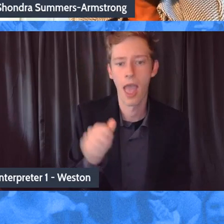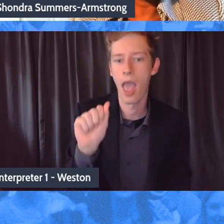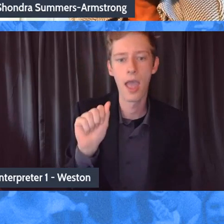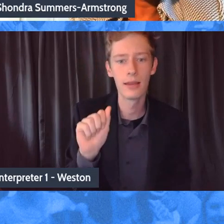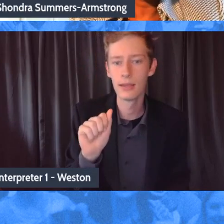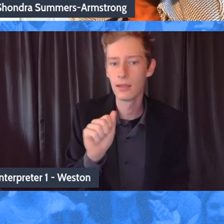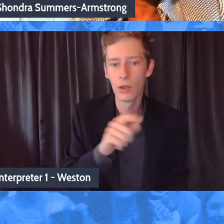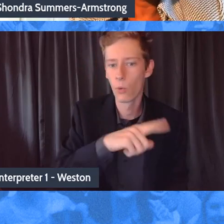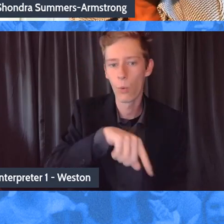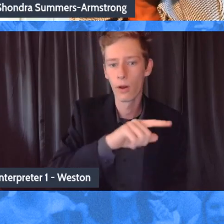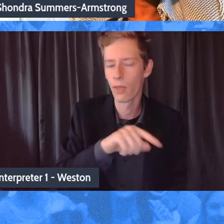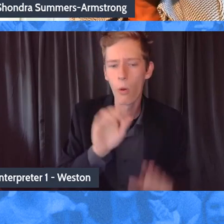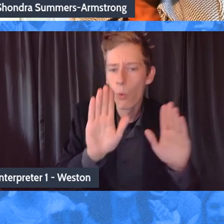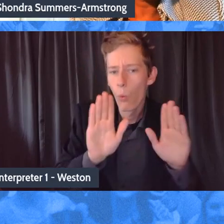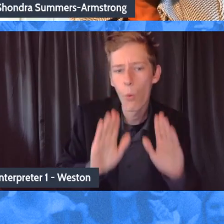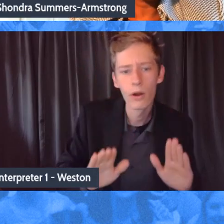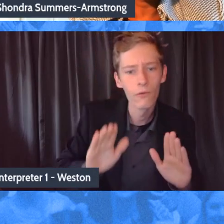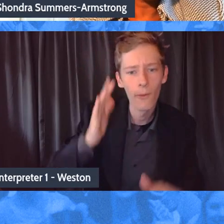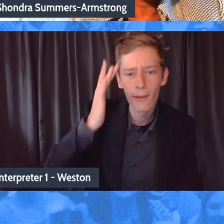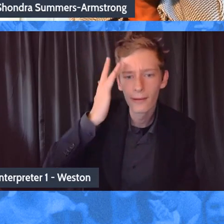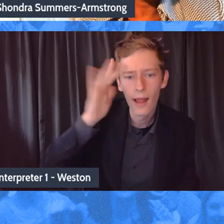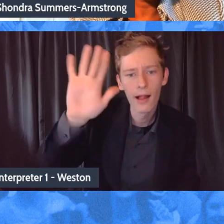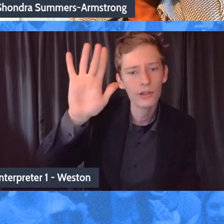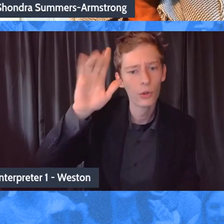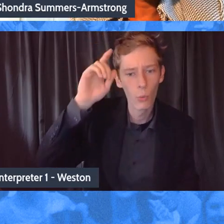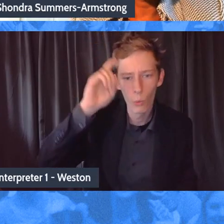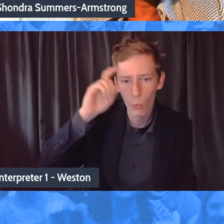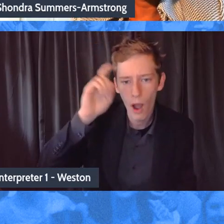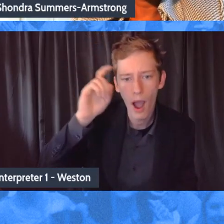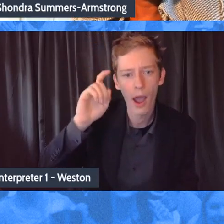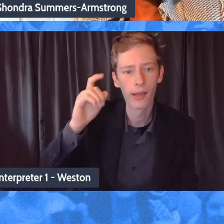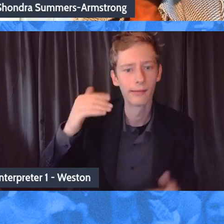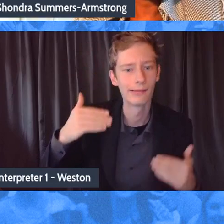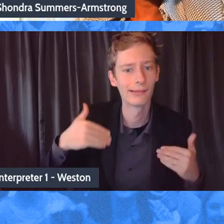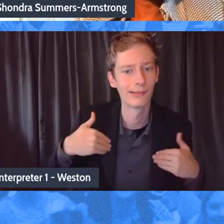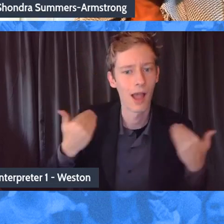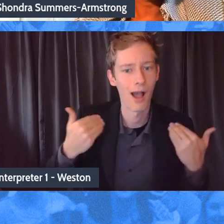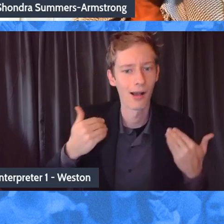intelligent, wise, young white men who proceeded me,